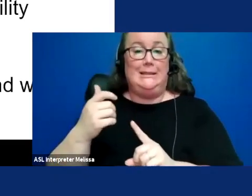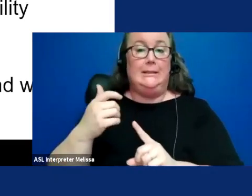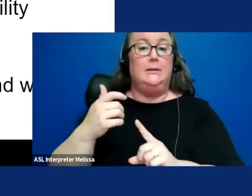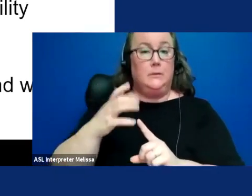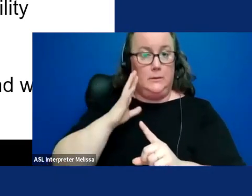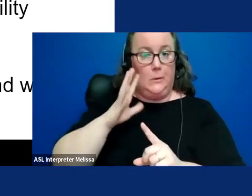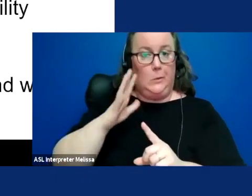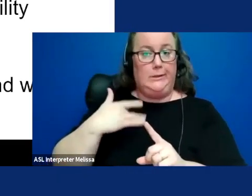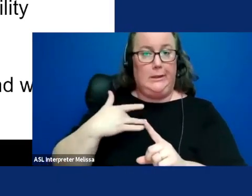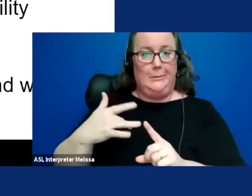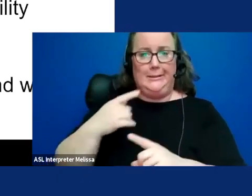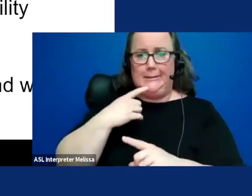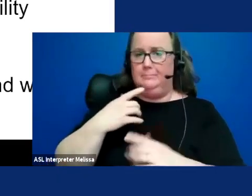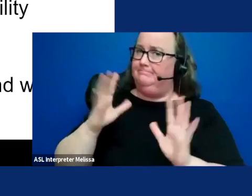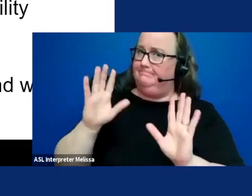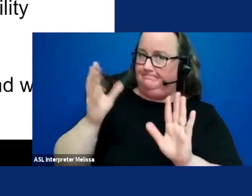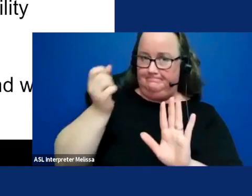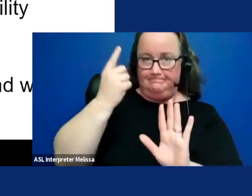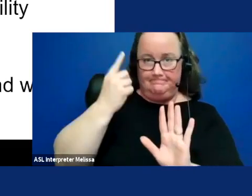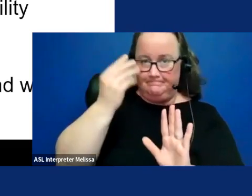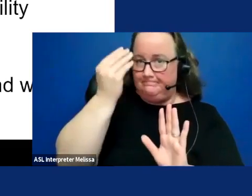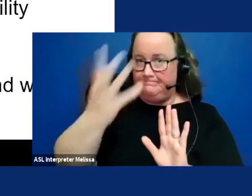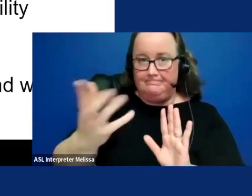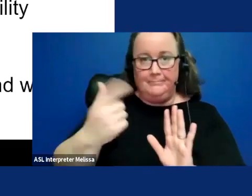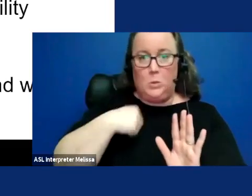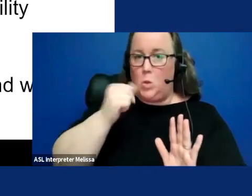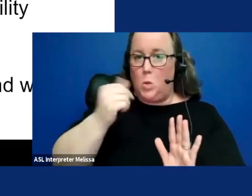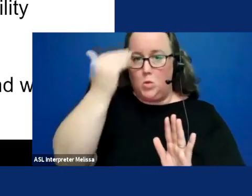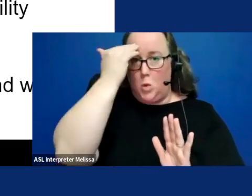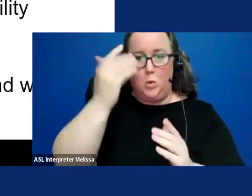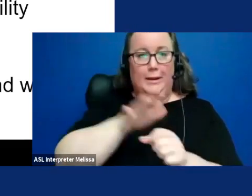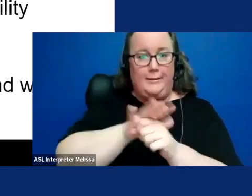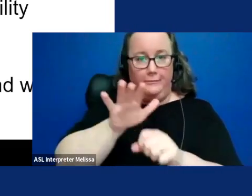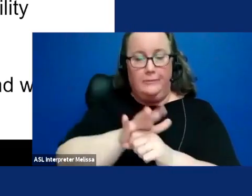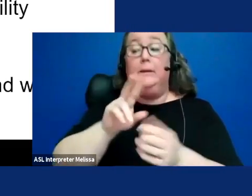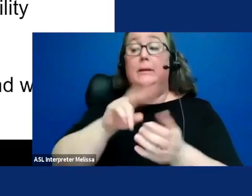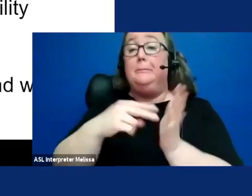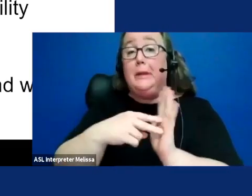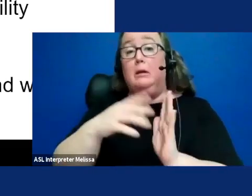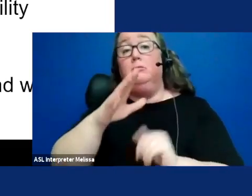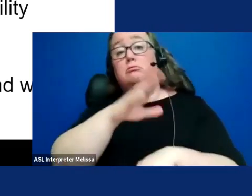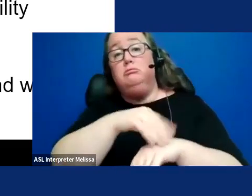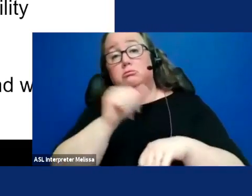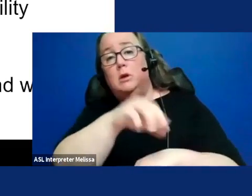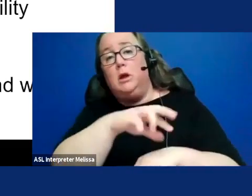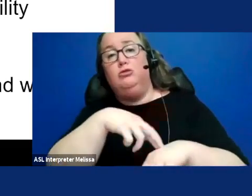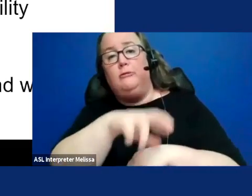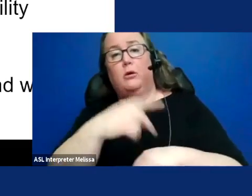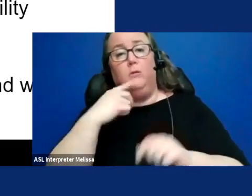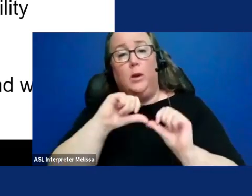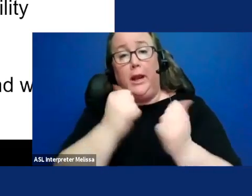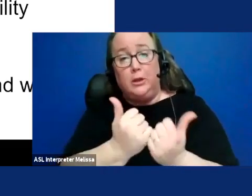and then they require the agency to make a referral for some sort of psychiatric or psychological assessment.